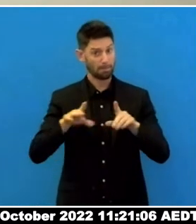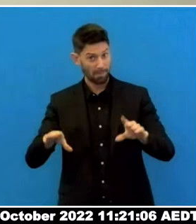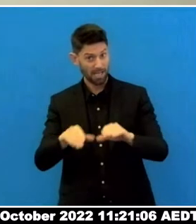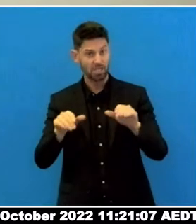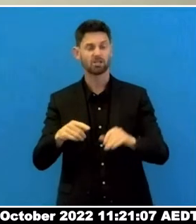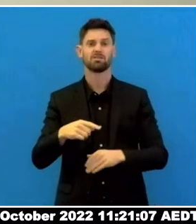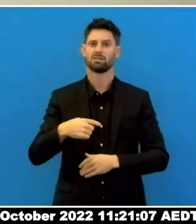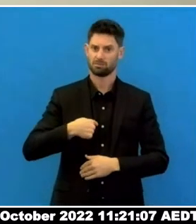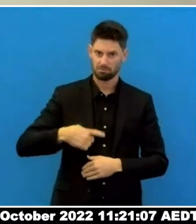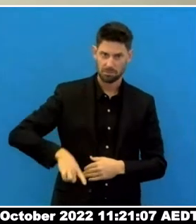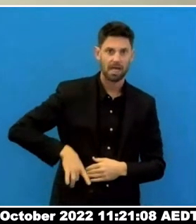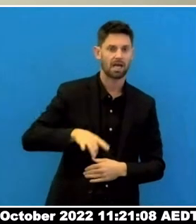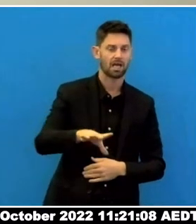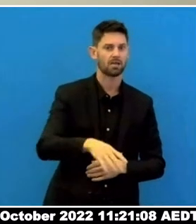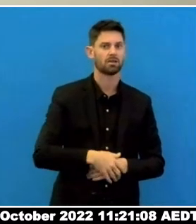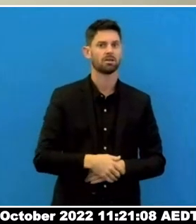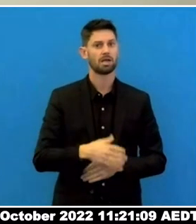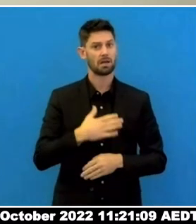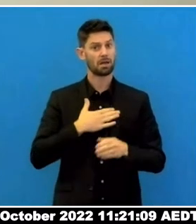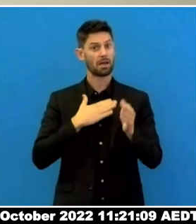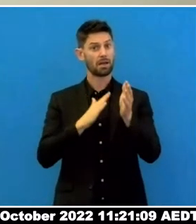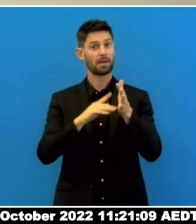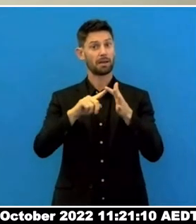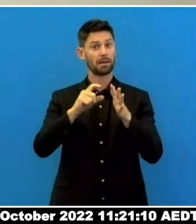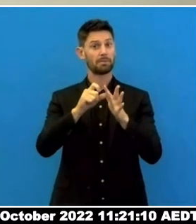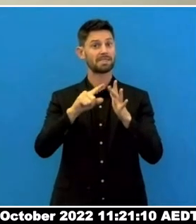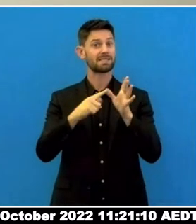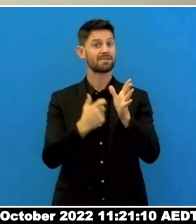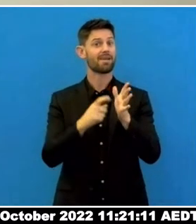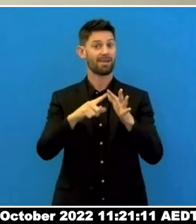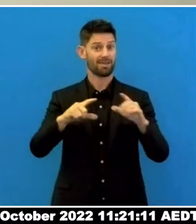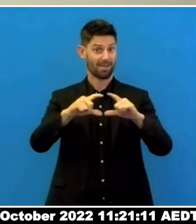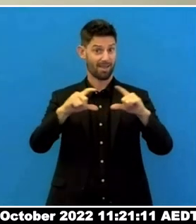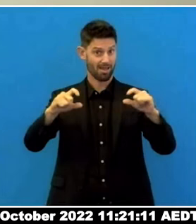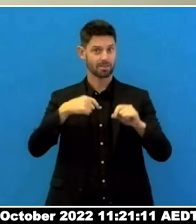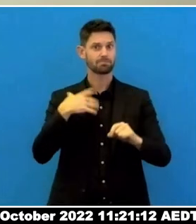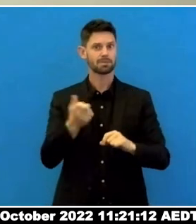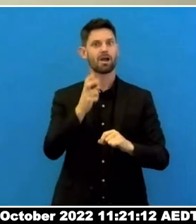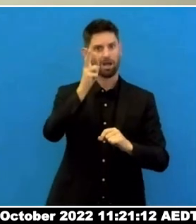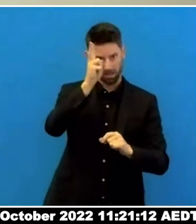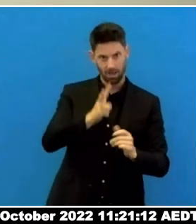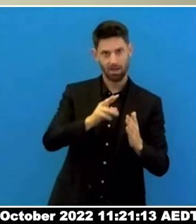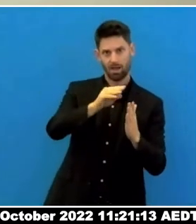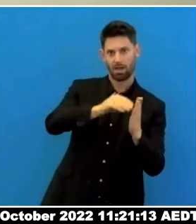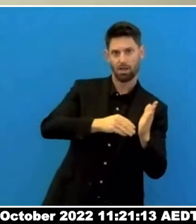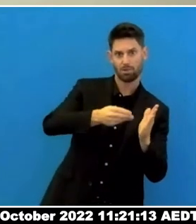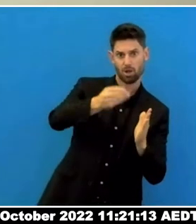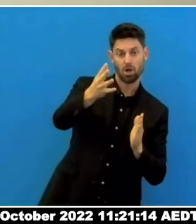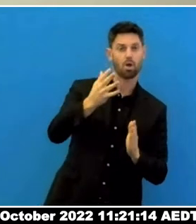I have to renew my Medicare card every time my bridging visa expires, which is every three to six months."